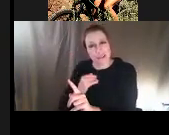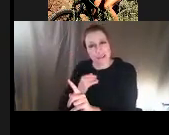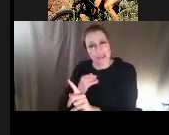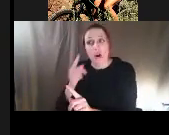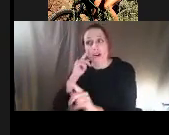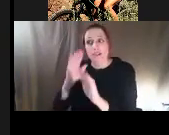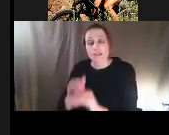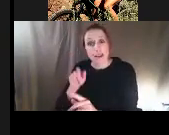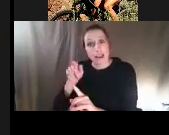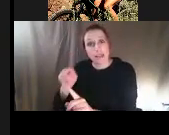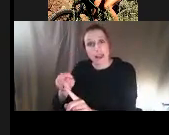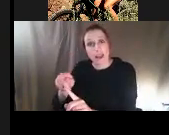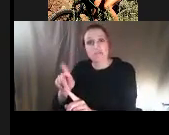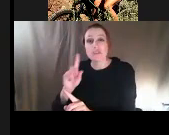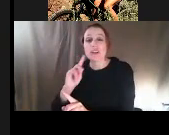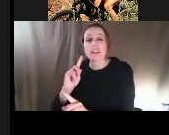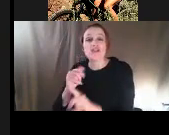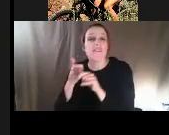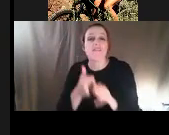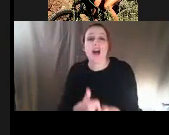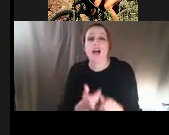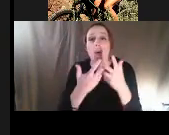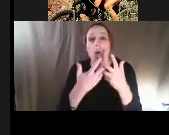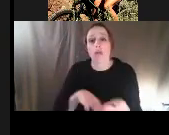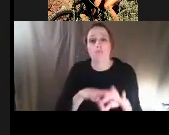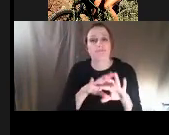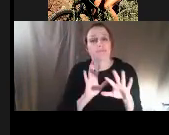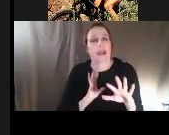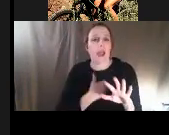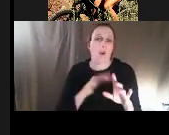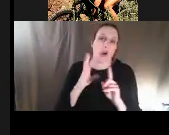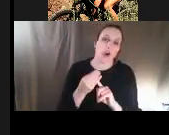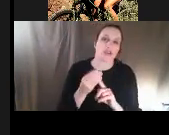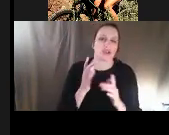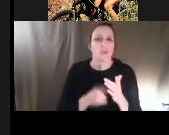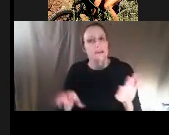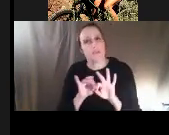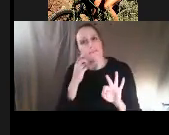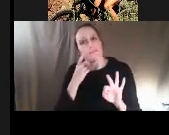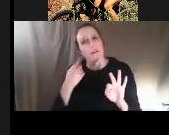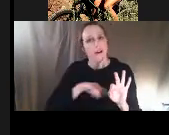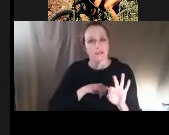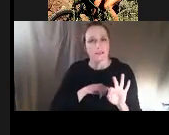what we think is important and what we value. And we're not looking at that person as a racial or